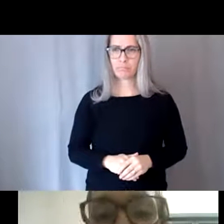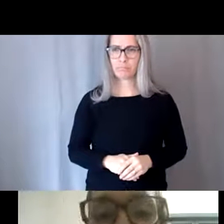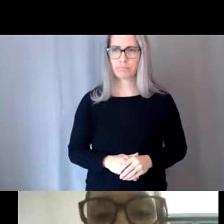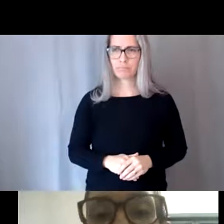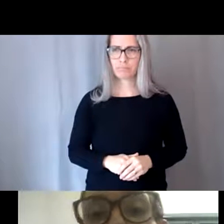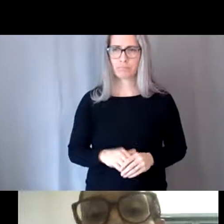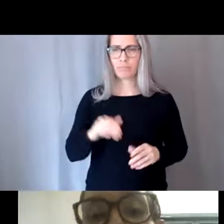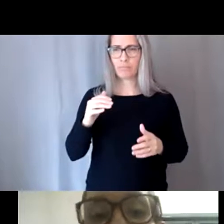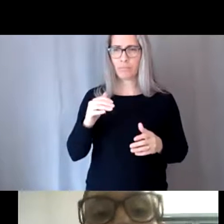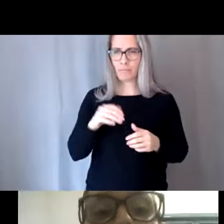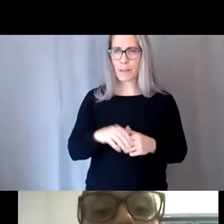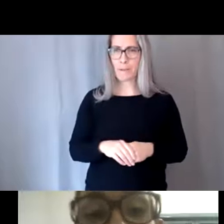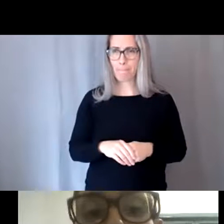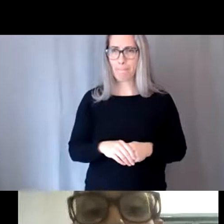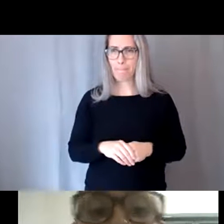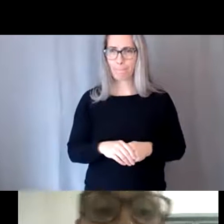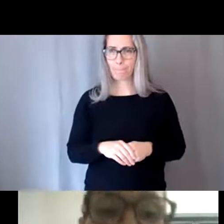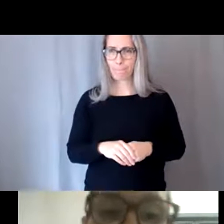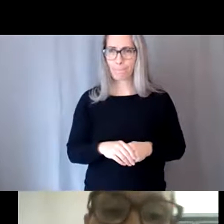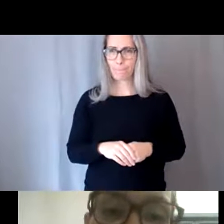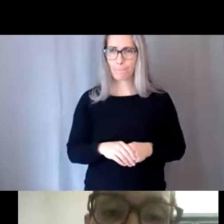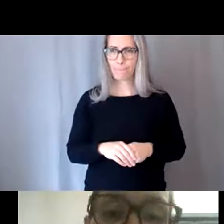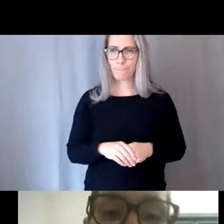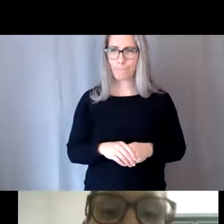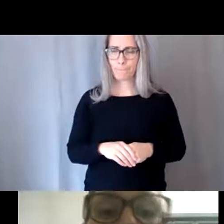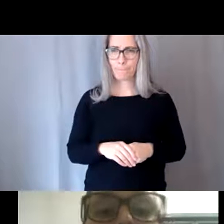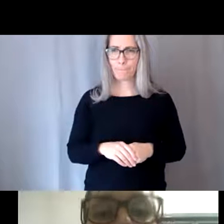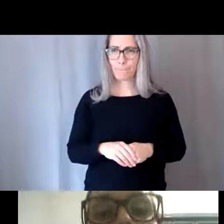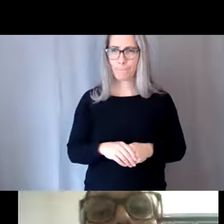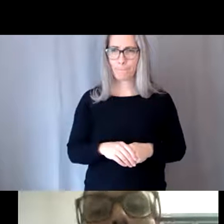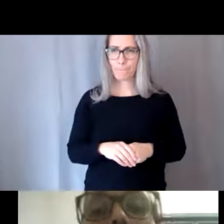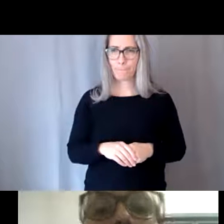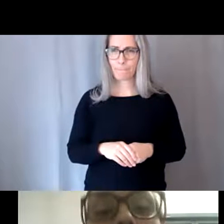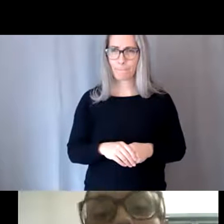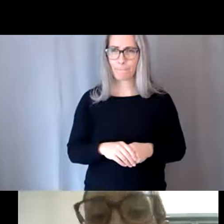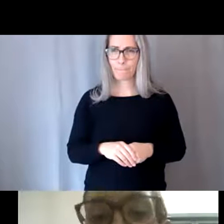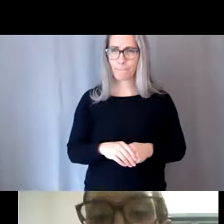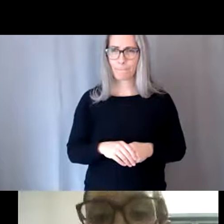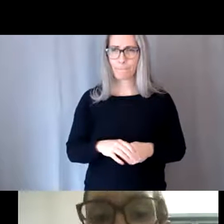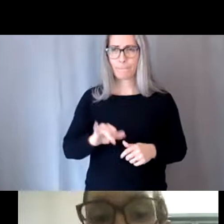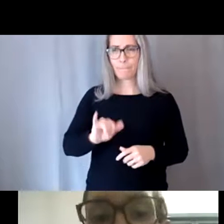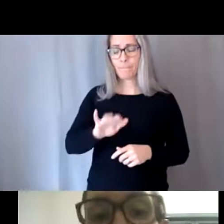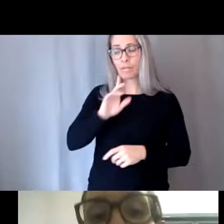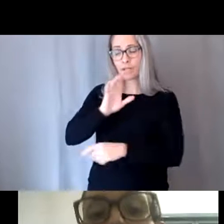because the notion of function in clinical practice is codified